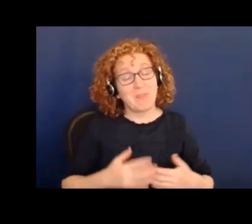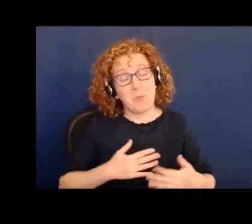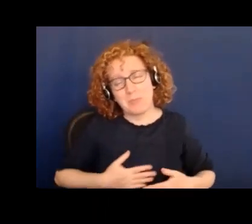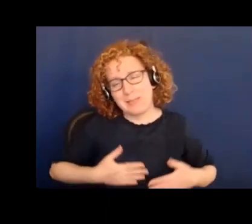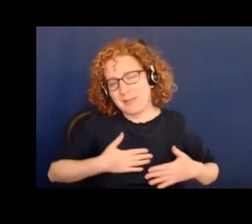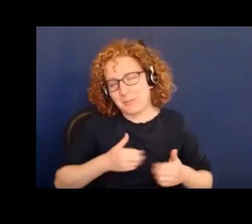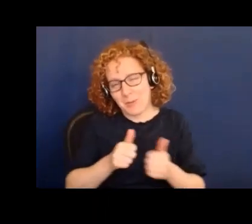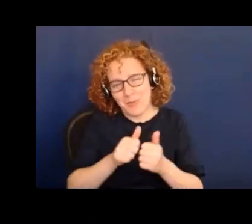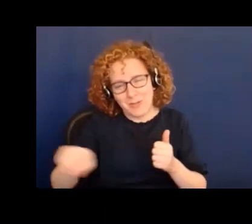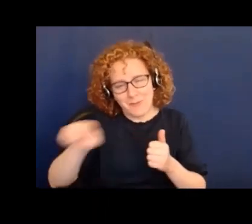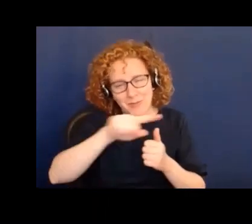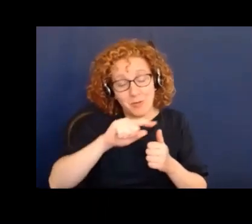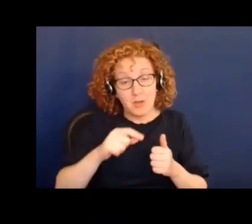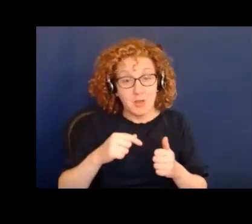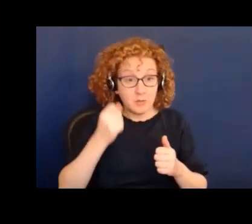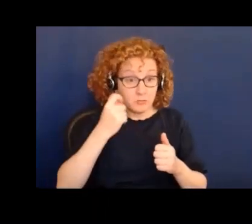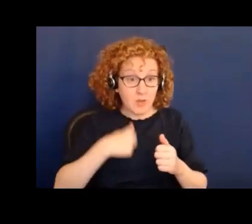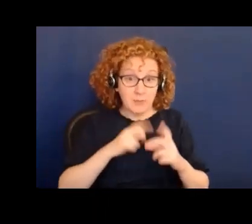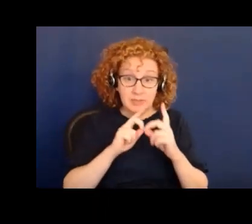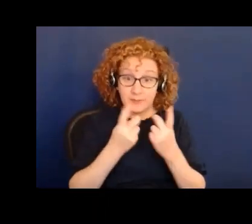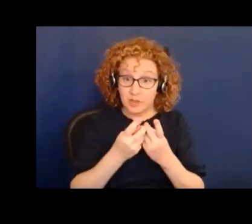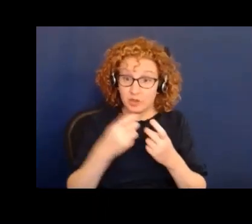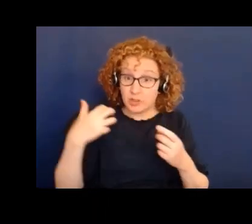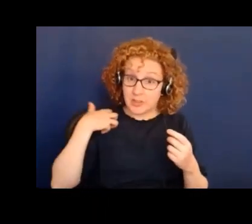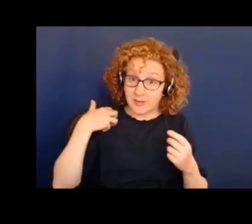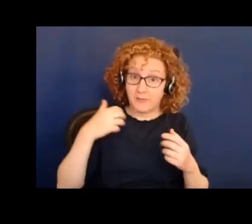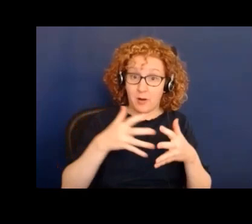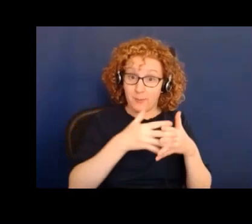the Division Chief for American Citizen services in East Asia and the Pacific